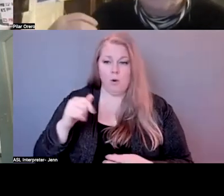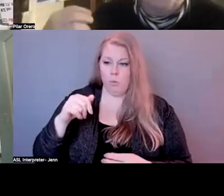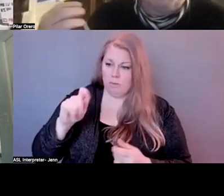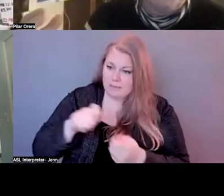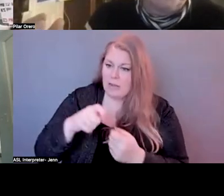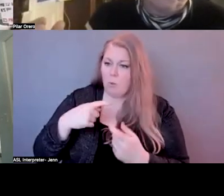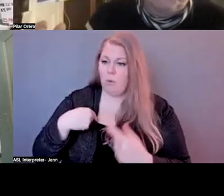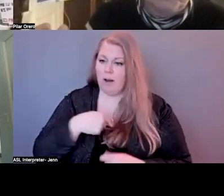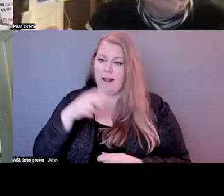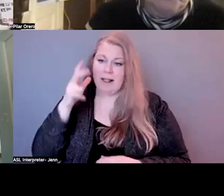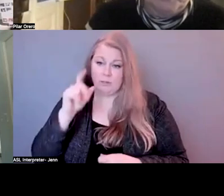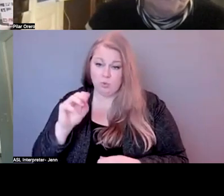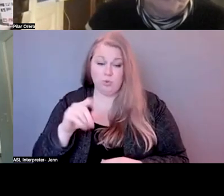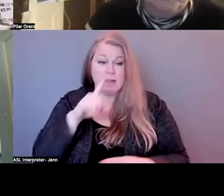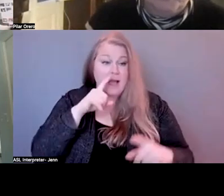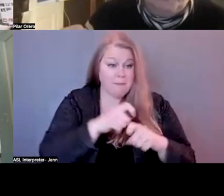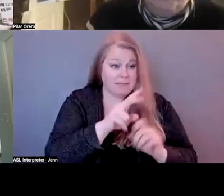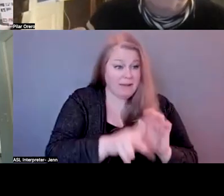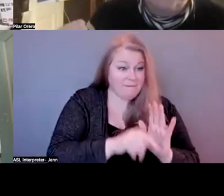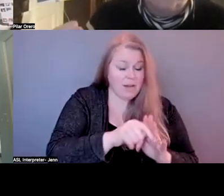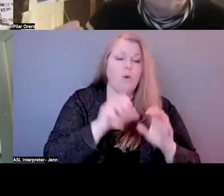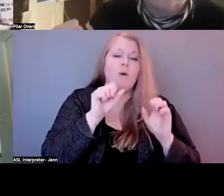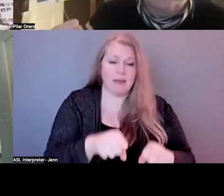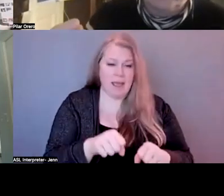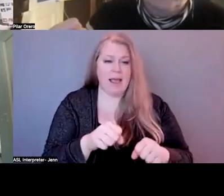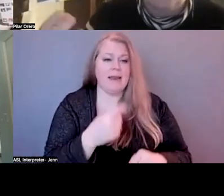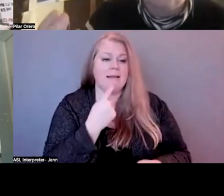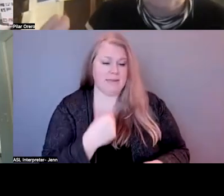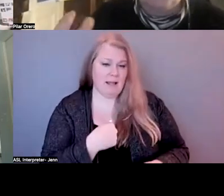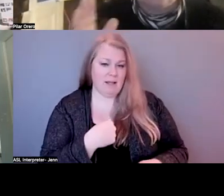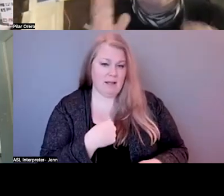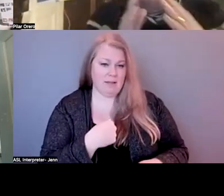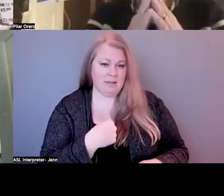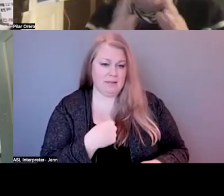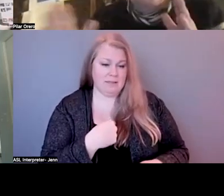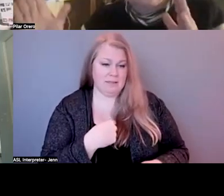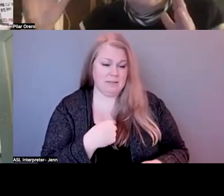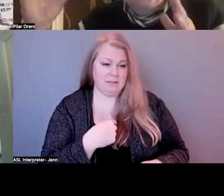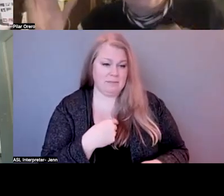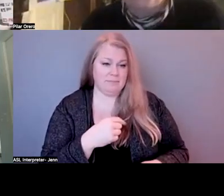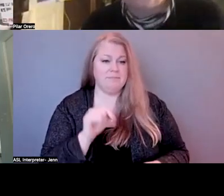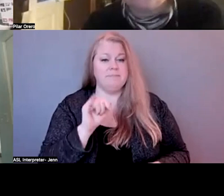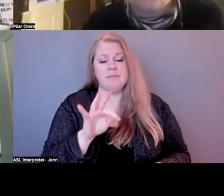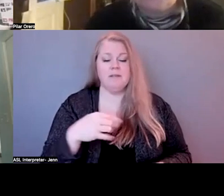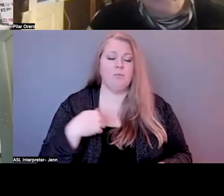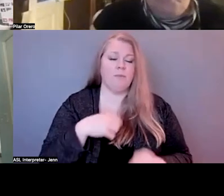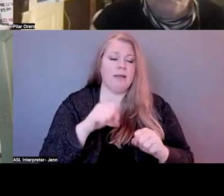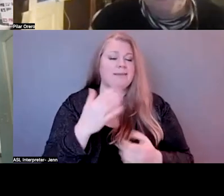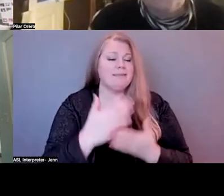The complexity of the video can then tell us if with can somehow understand what is